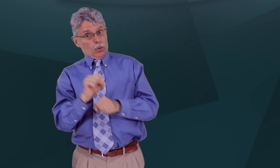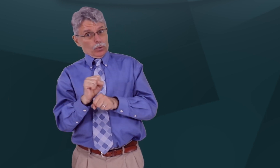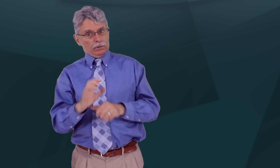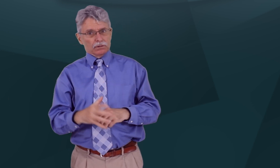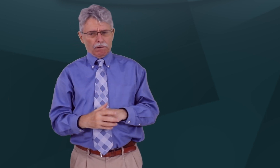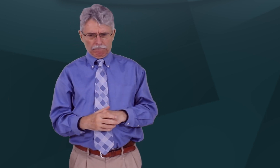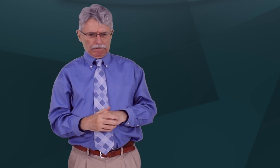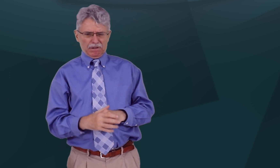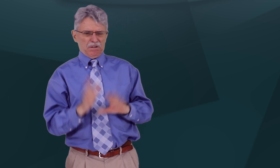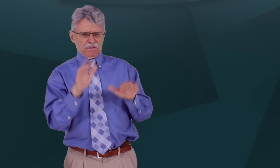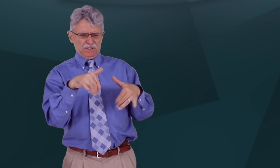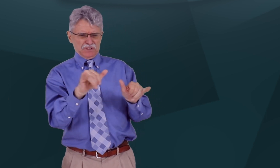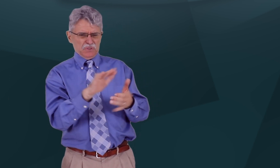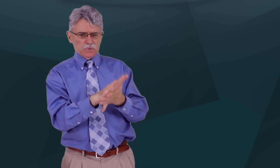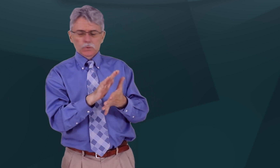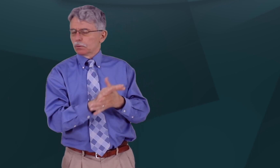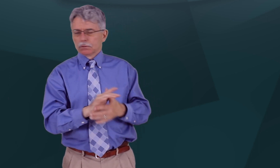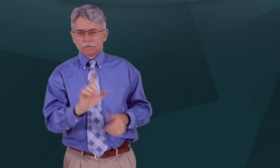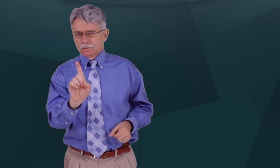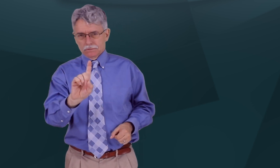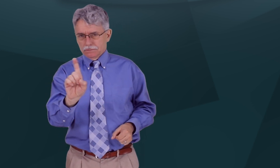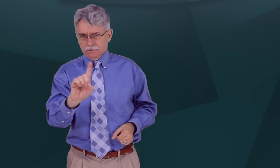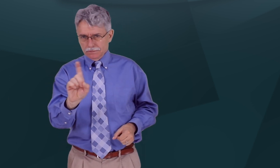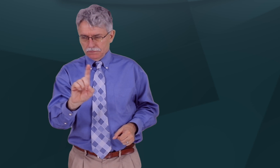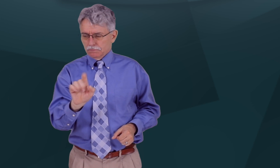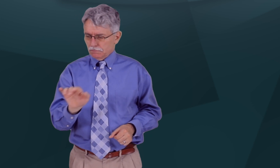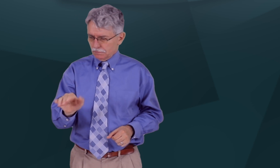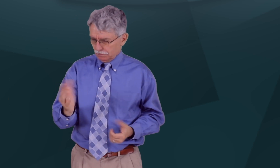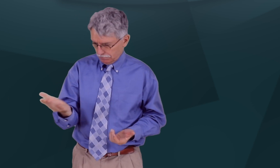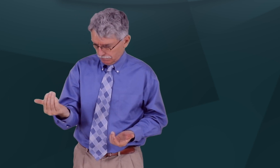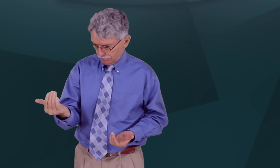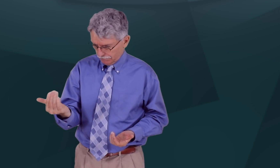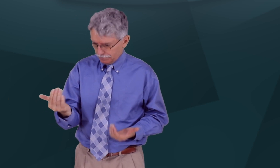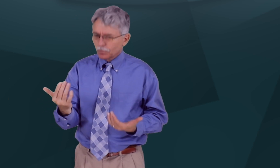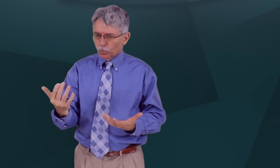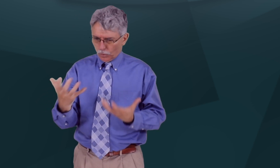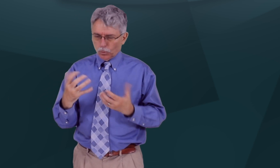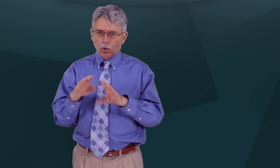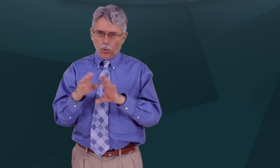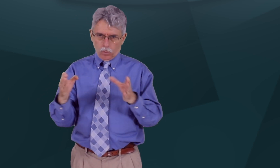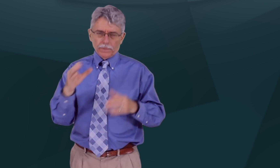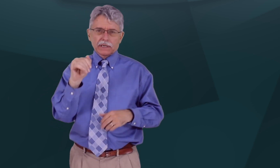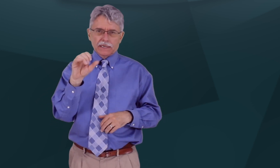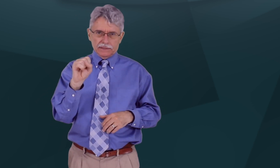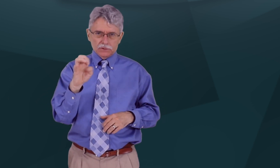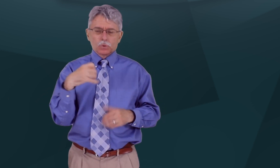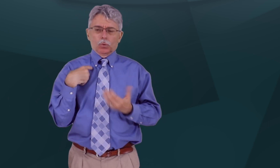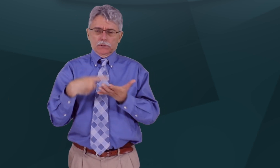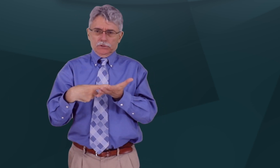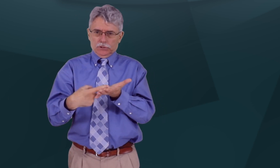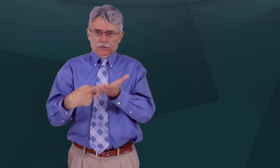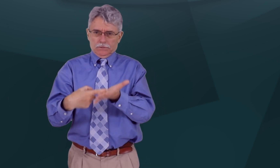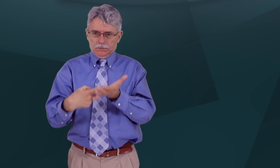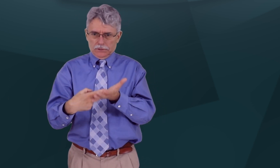Sometimes the VR workers are, like, no, no, no, no, no, no, no, no. I don't need to go there. That's the school's responsibility. No. We want them to open a case.